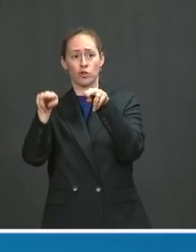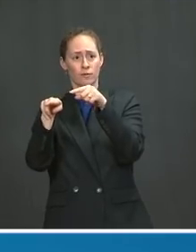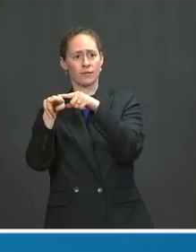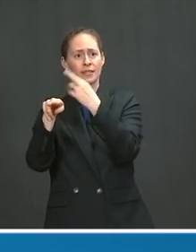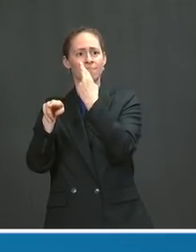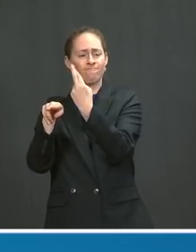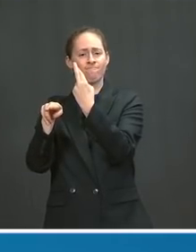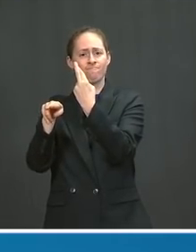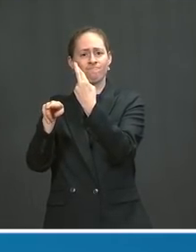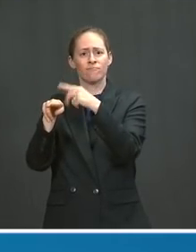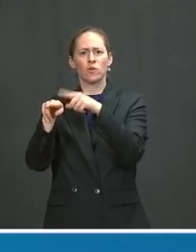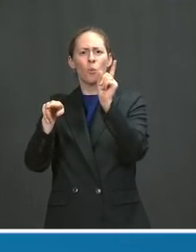Admiral Chuck Larson.